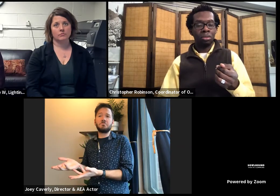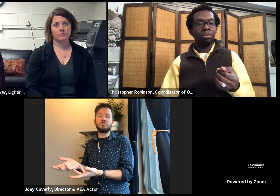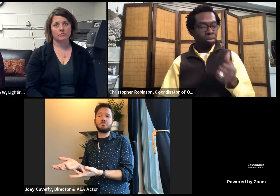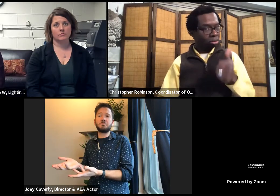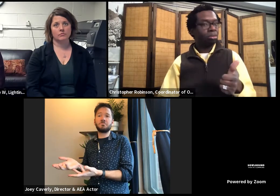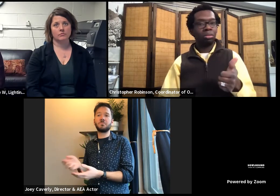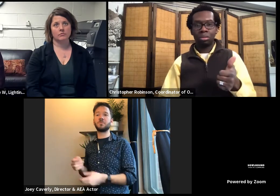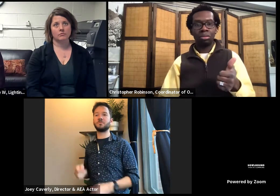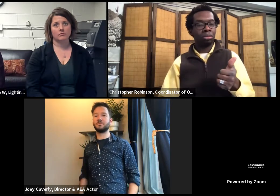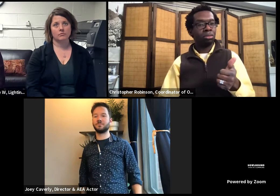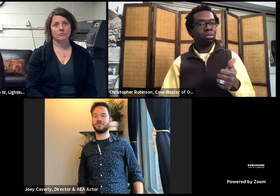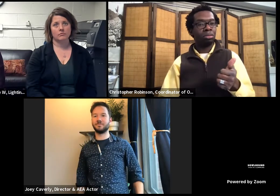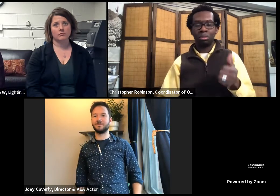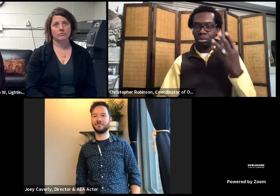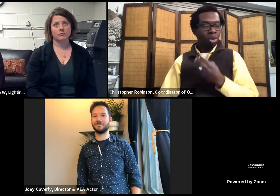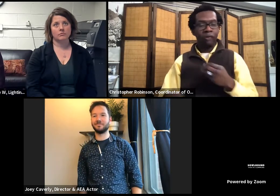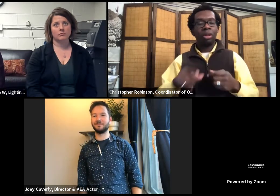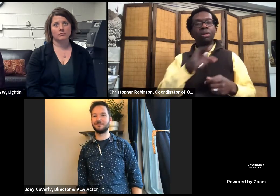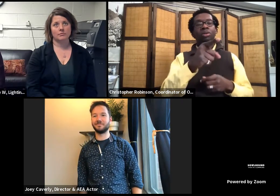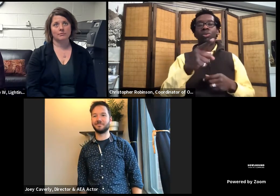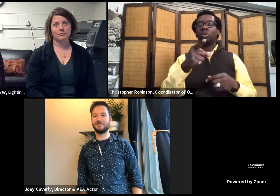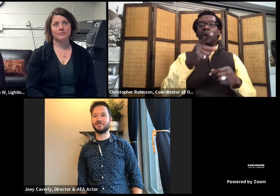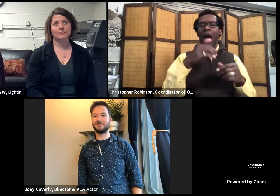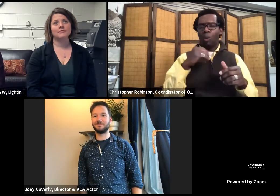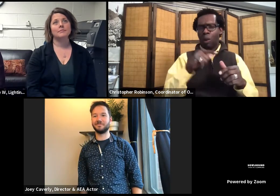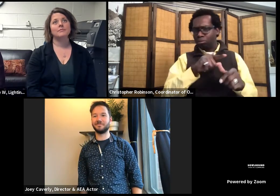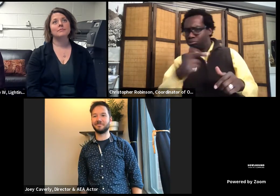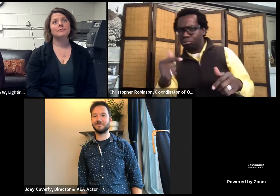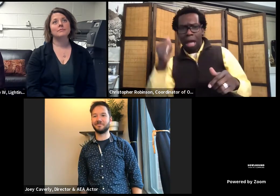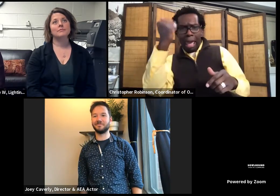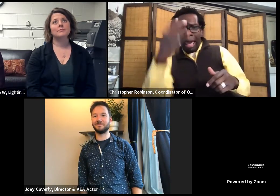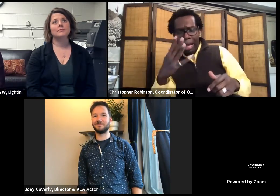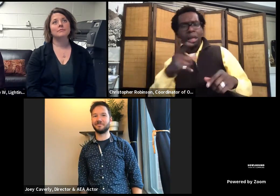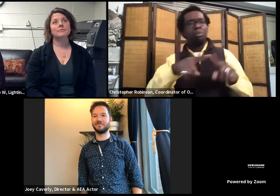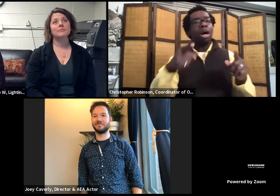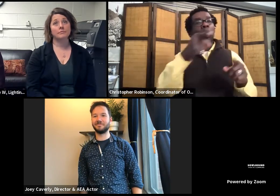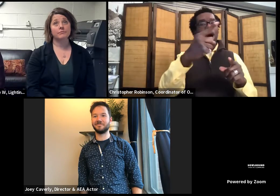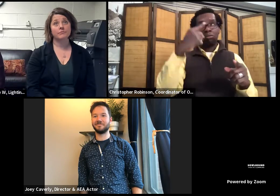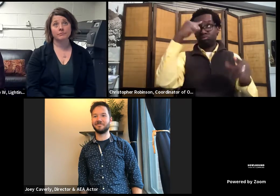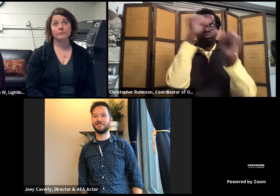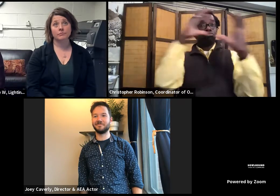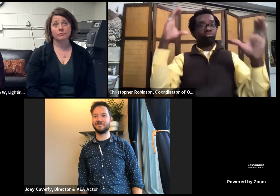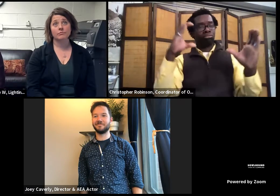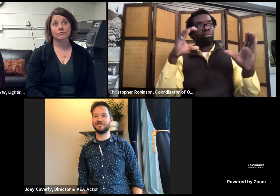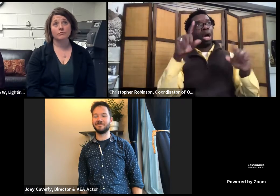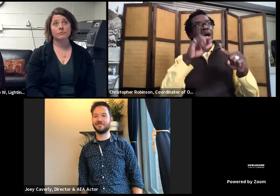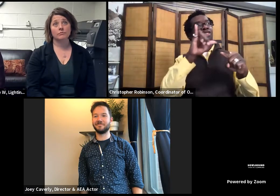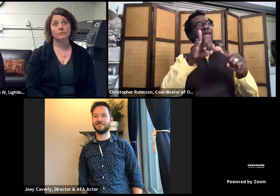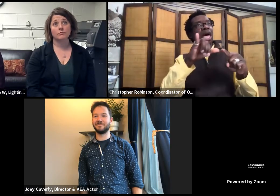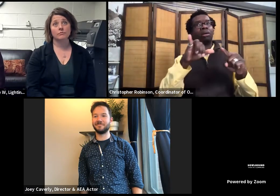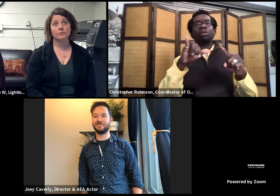and give directions from afar. Beautiful, and I'll talk to Annie about what she thinks of that,